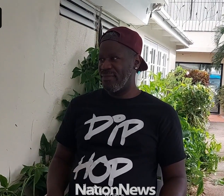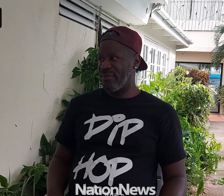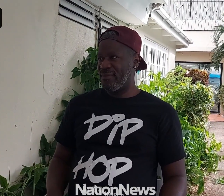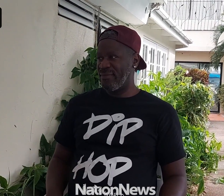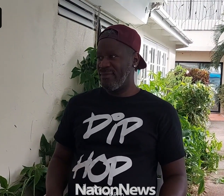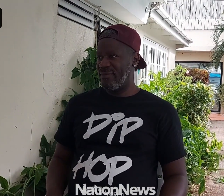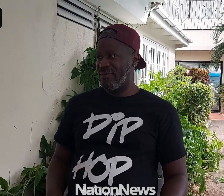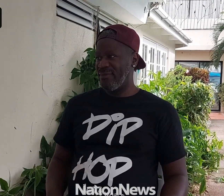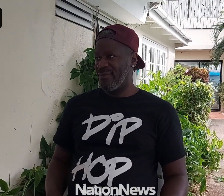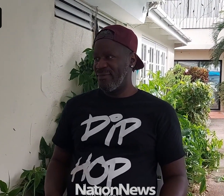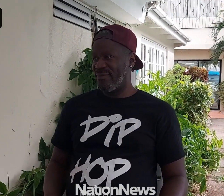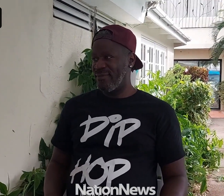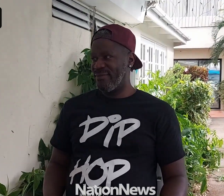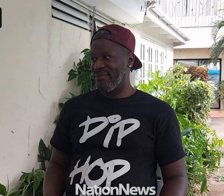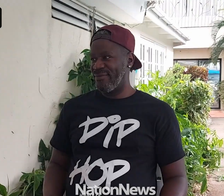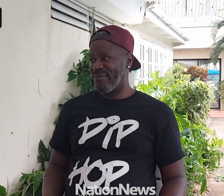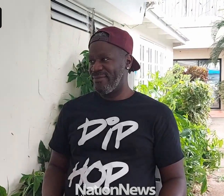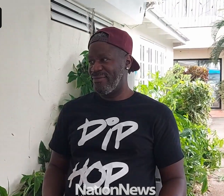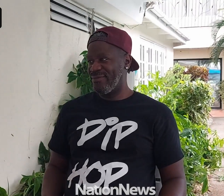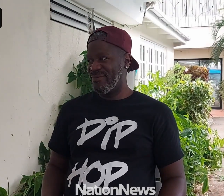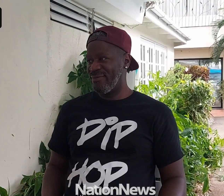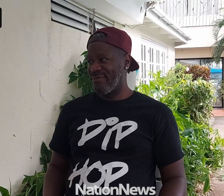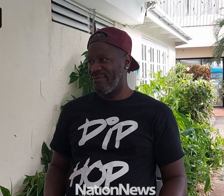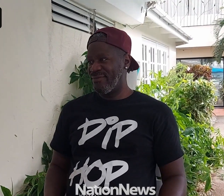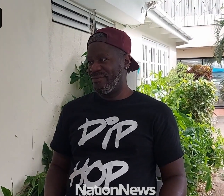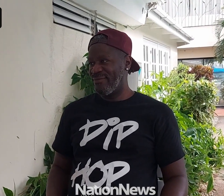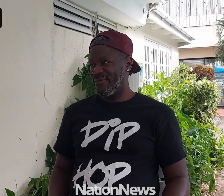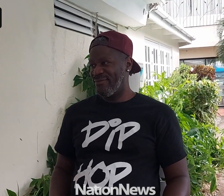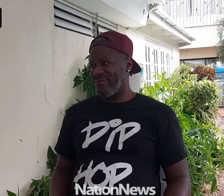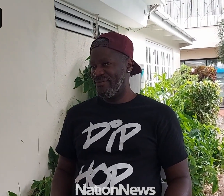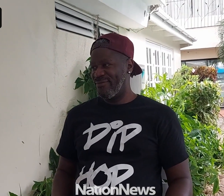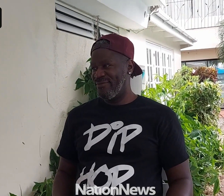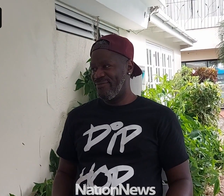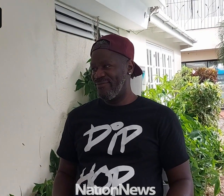wanted to share about what you've seen so far in baros or what you you know plan to come back and